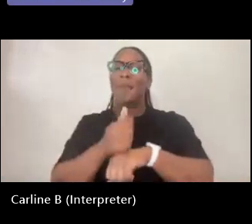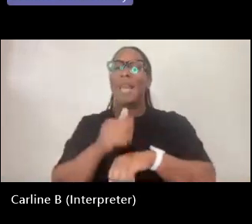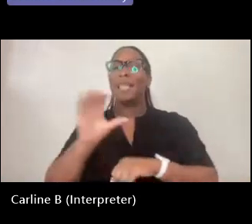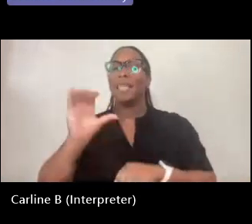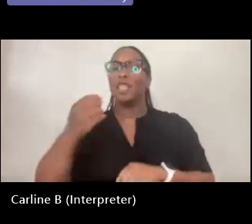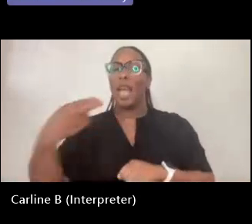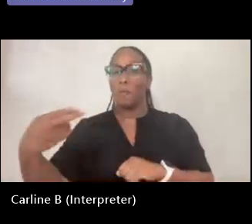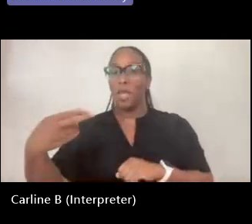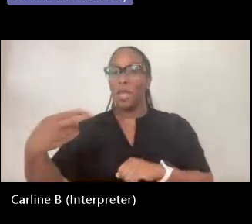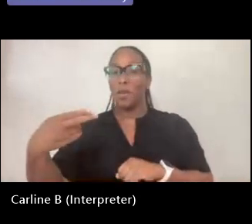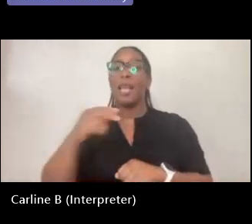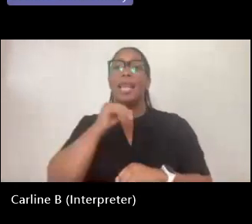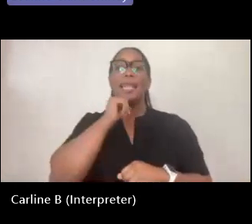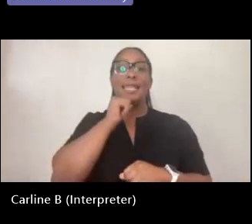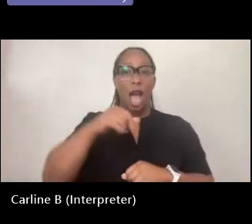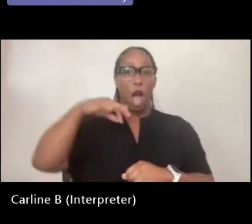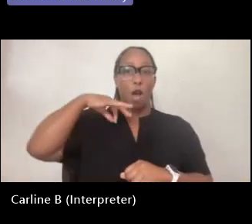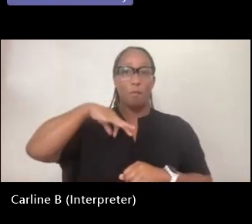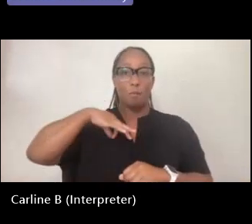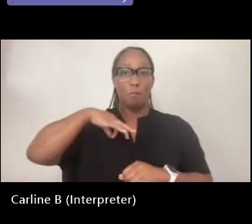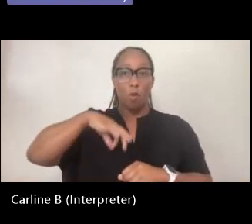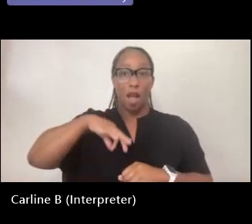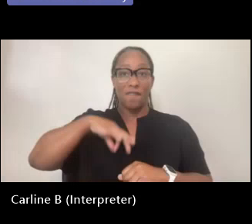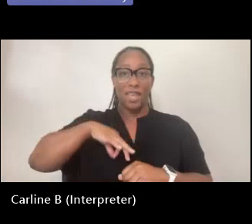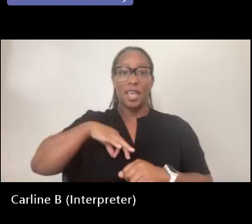Given our is a nonprofit that connects at a national level,